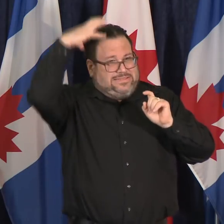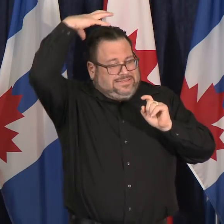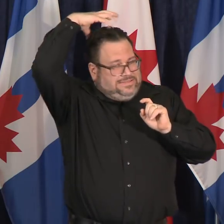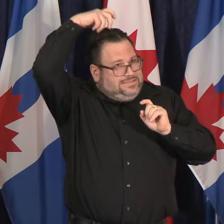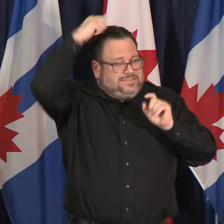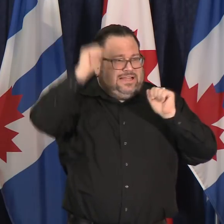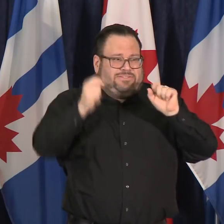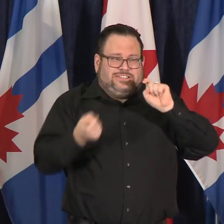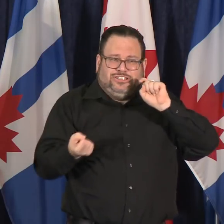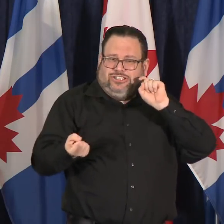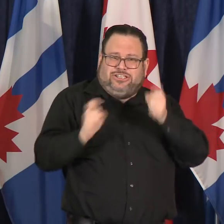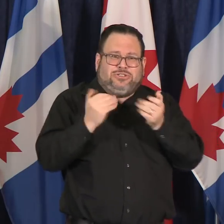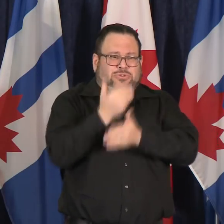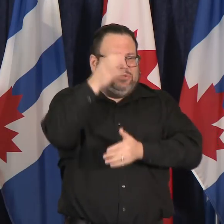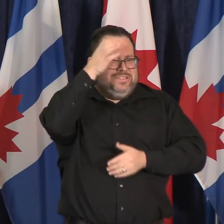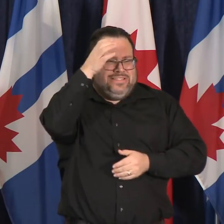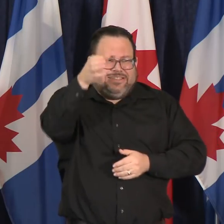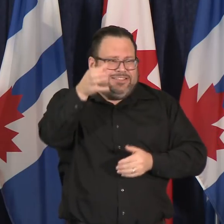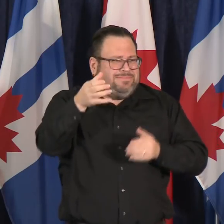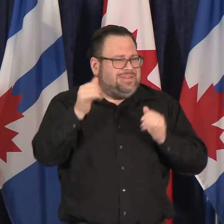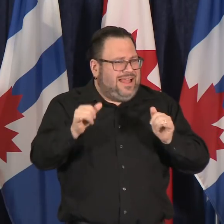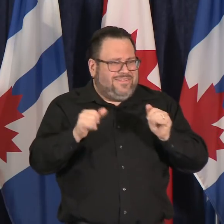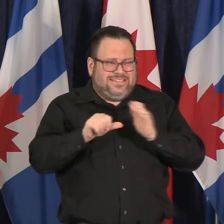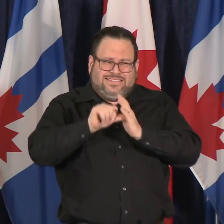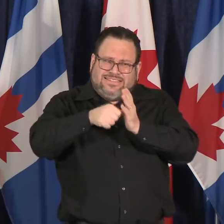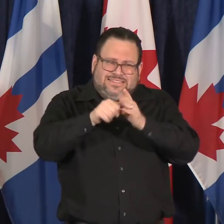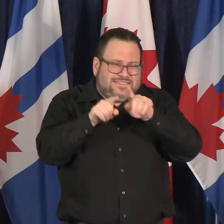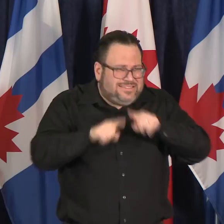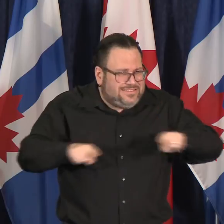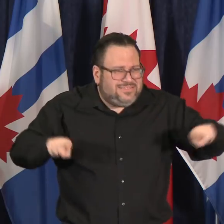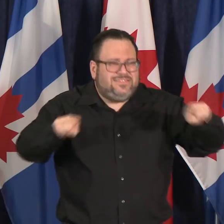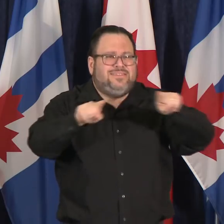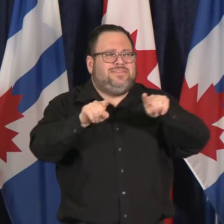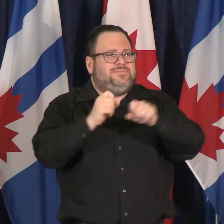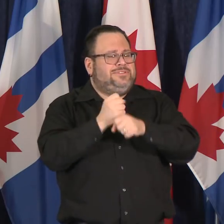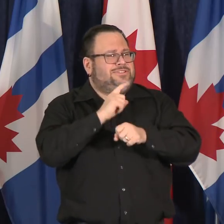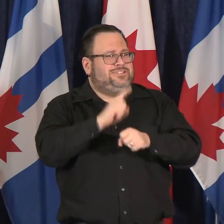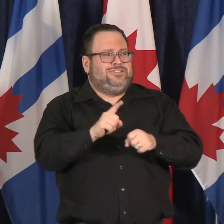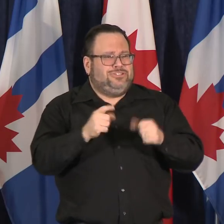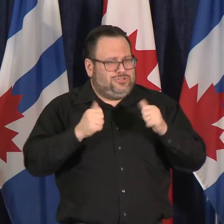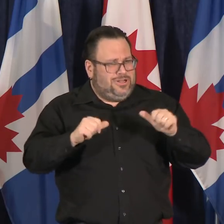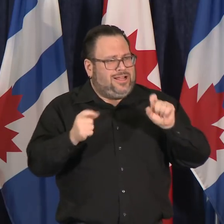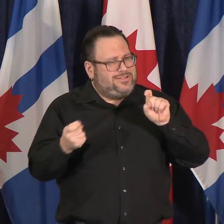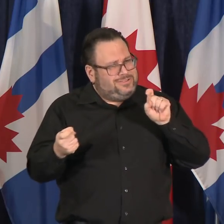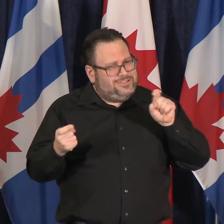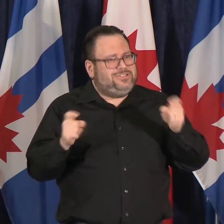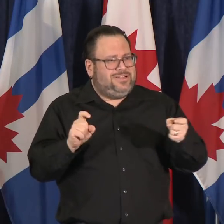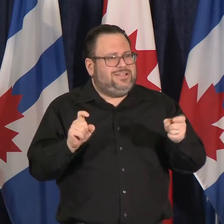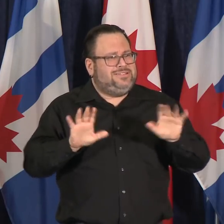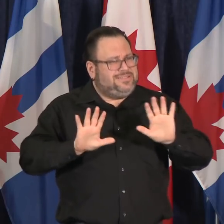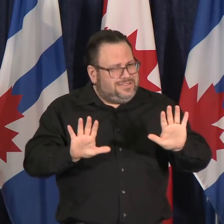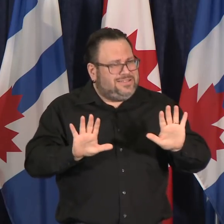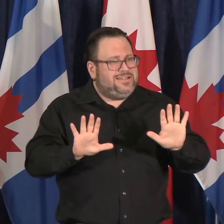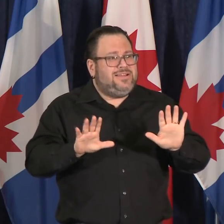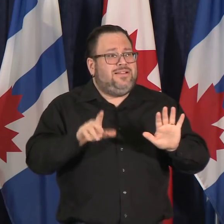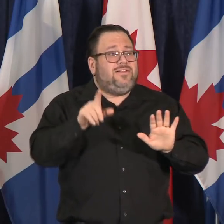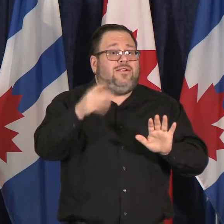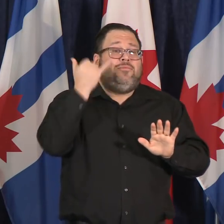to be perfectly clear having your friends over for dinner or for coffee is